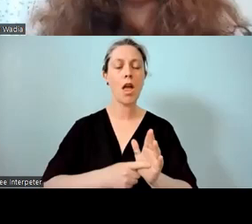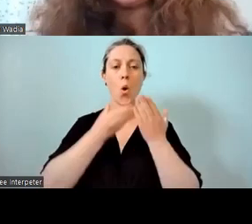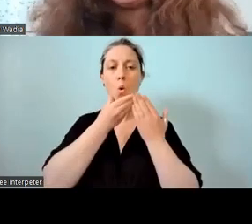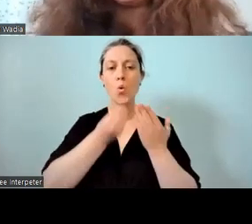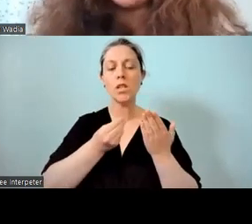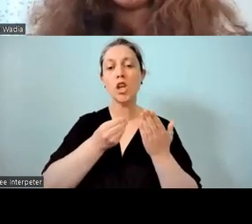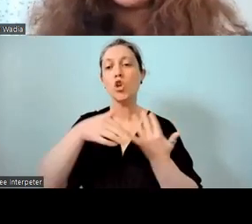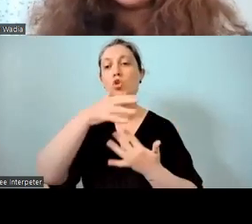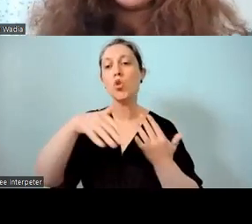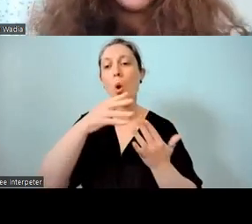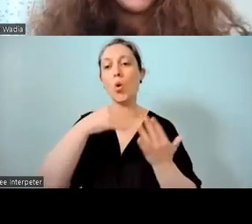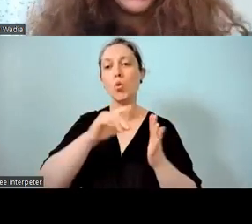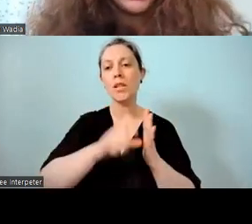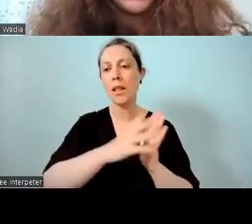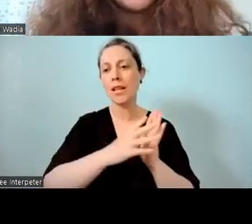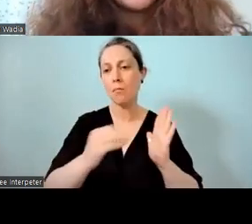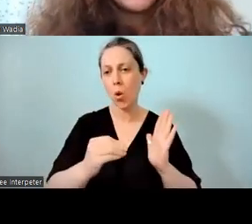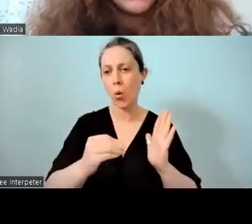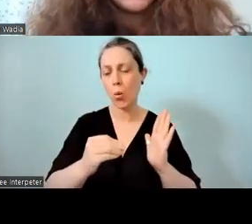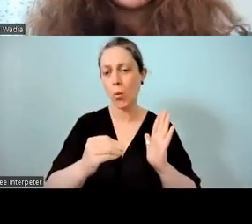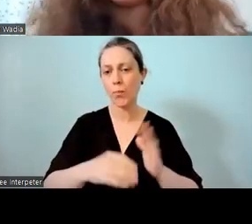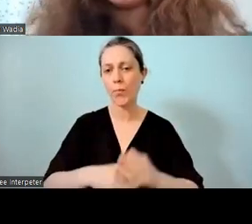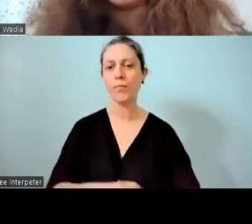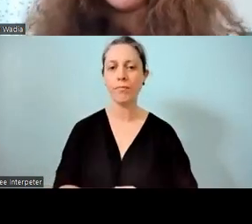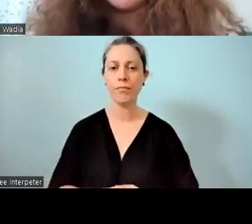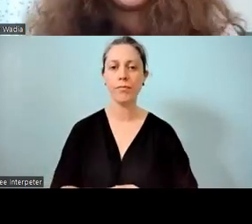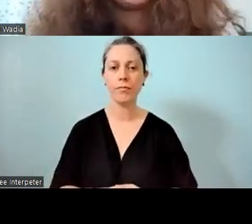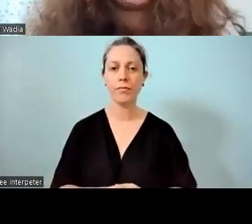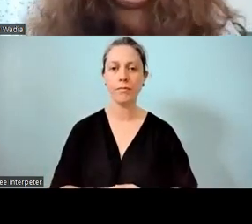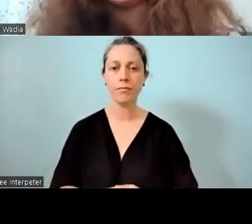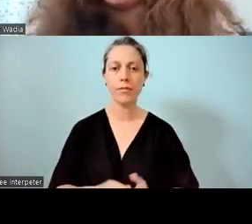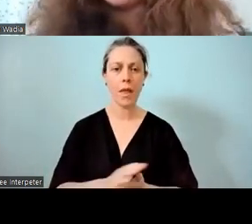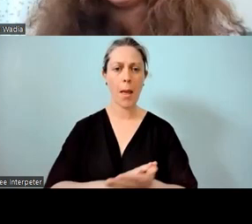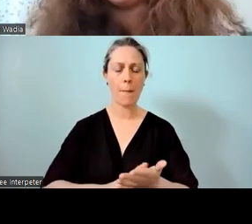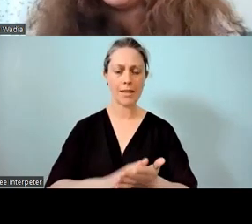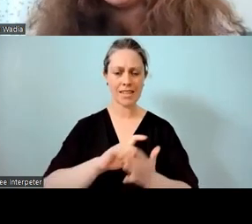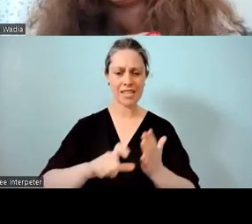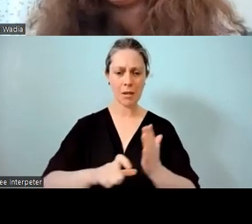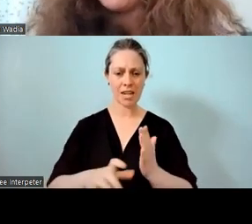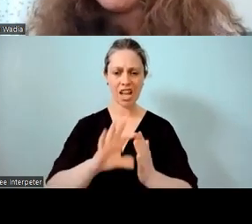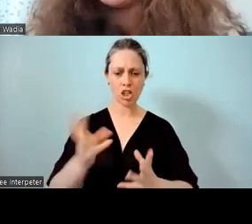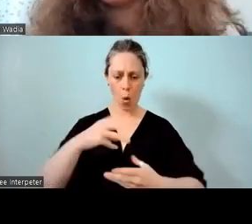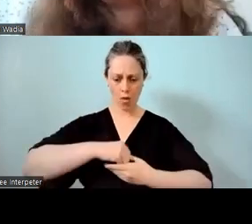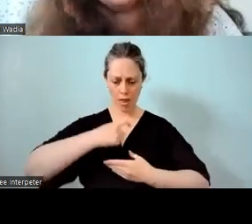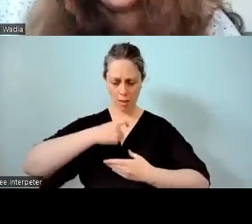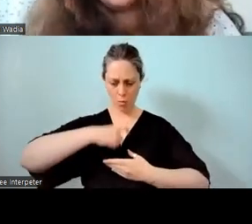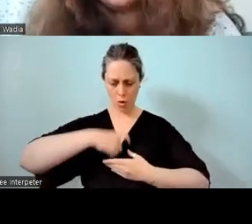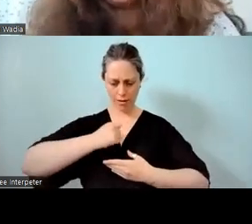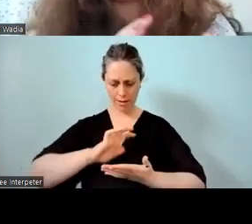It means that basically disability does not lie in the individual person's impairment or condition.